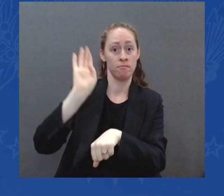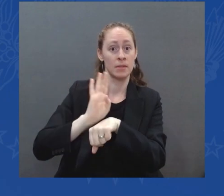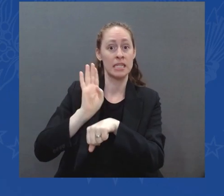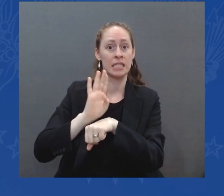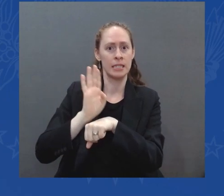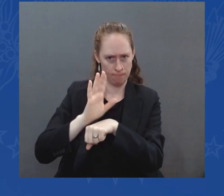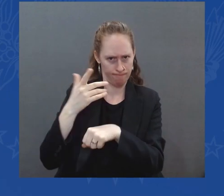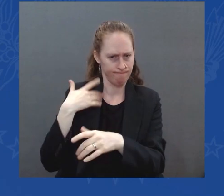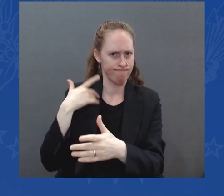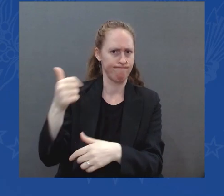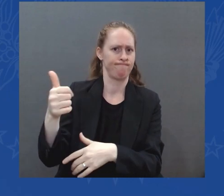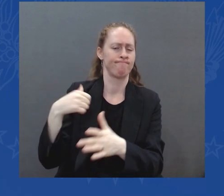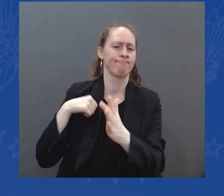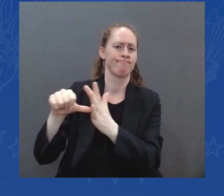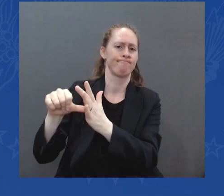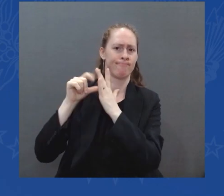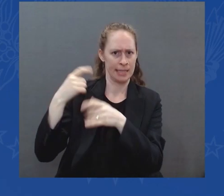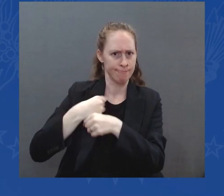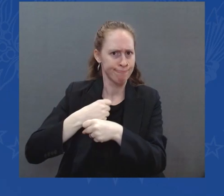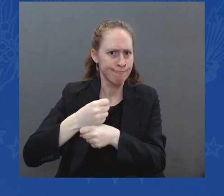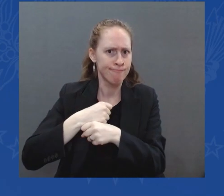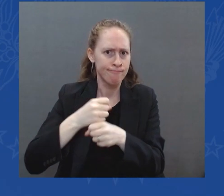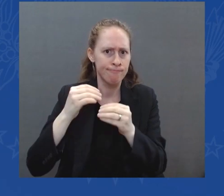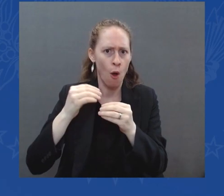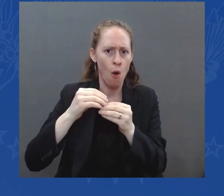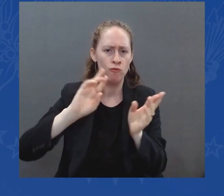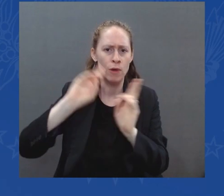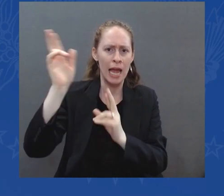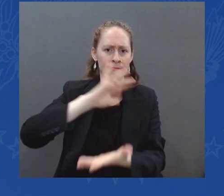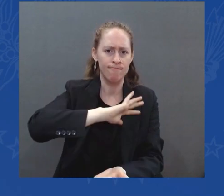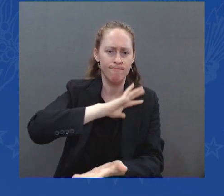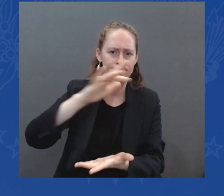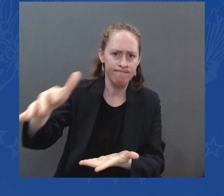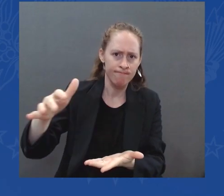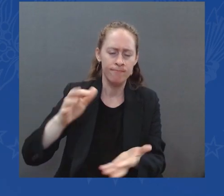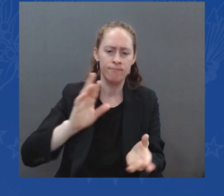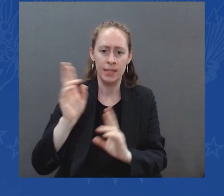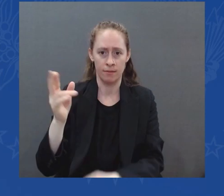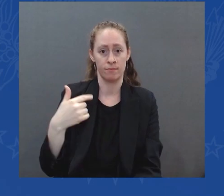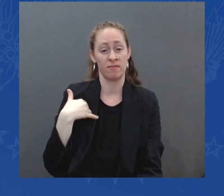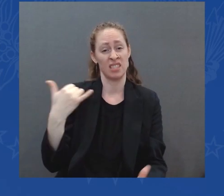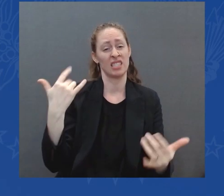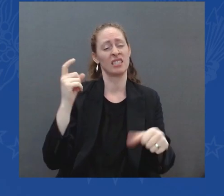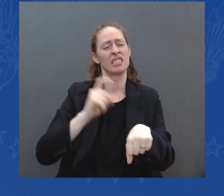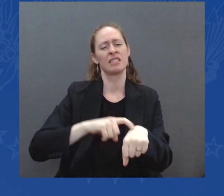They have everything they need. Nothing is standing in their way. And they've indicated they will be producing